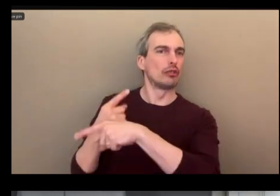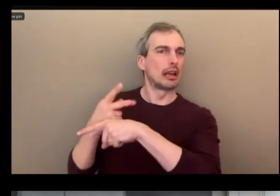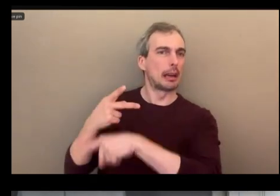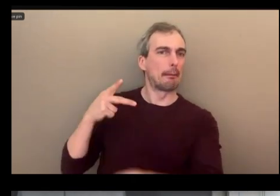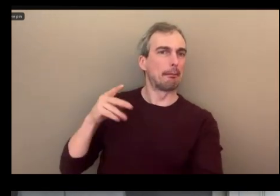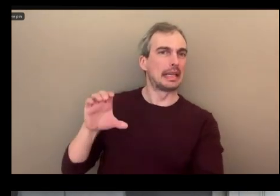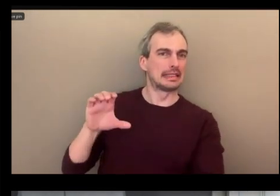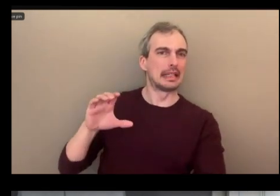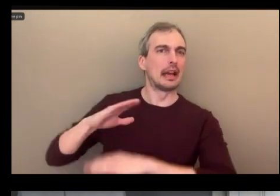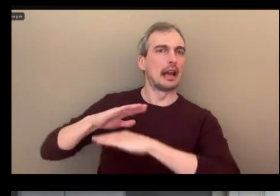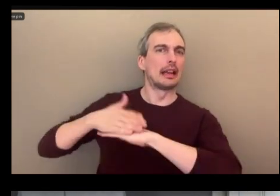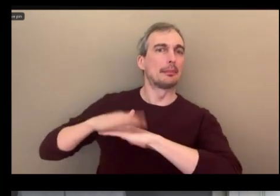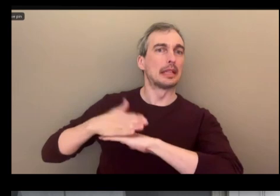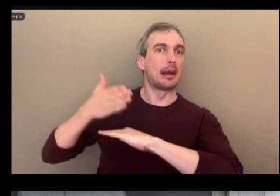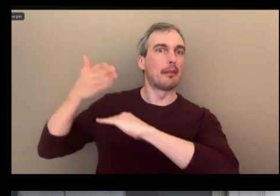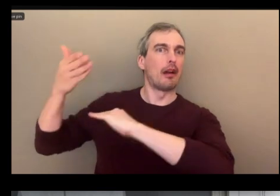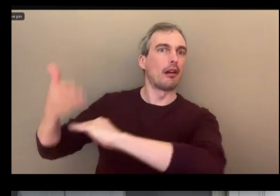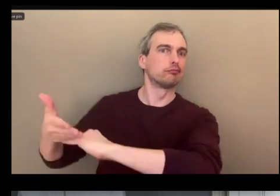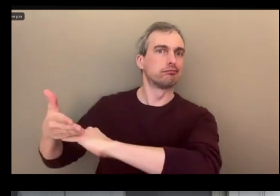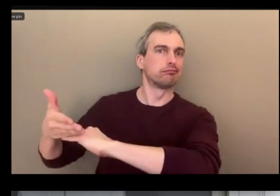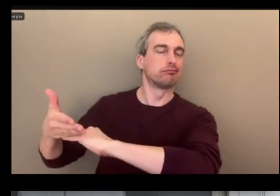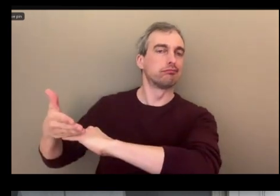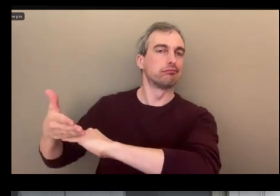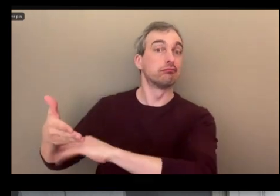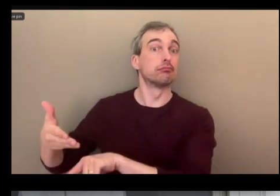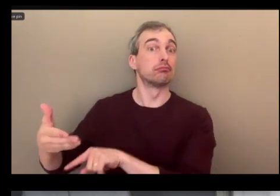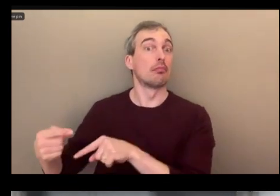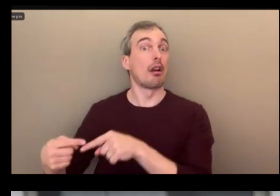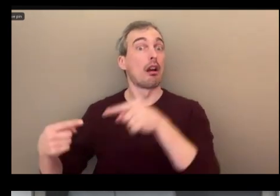The other side of the room -- same section of the collaboration area -- is a Mac.